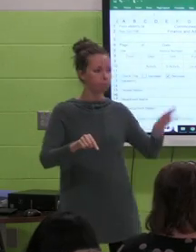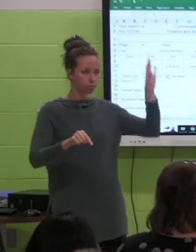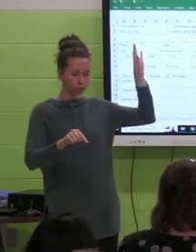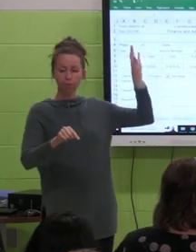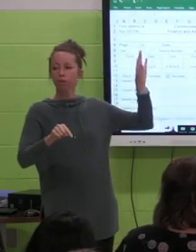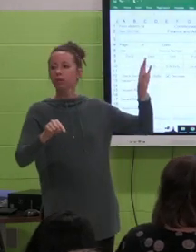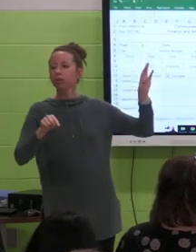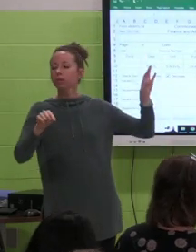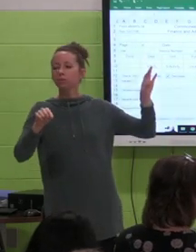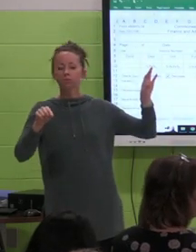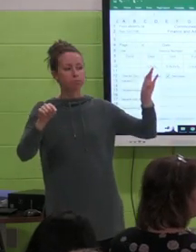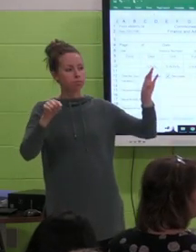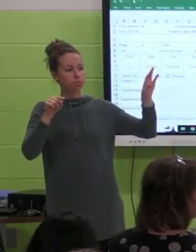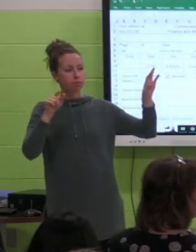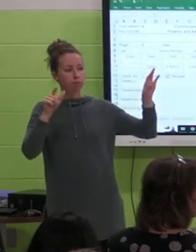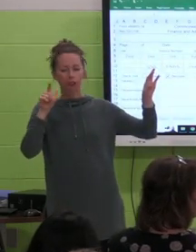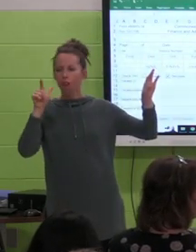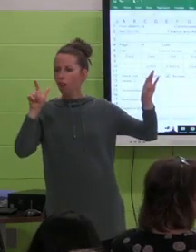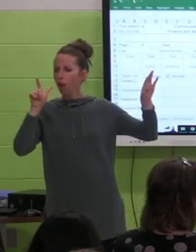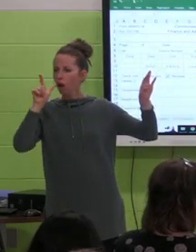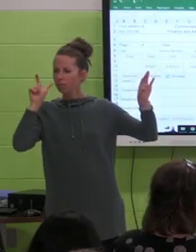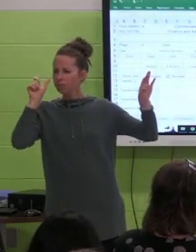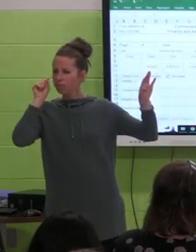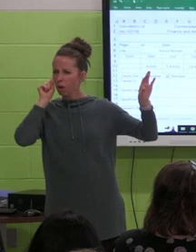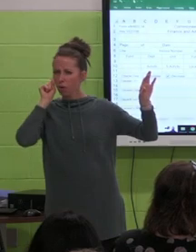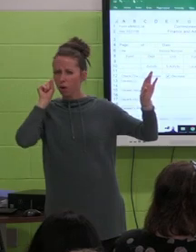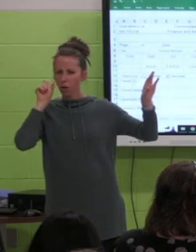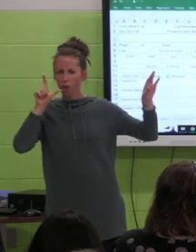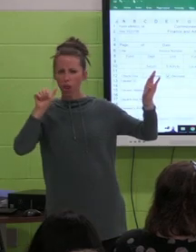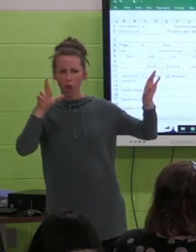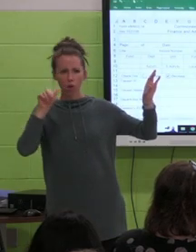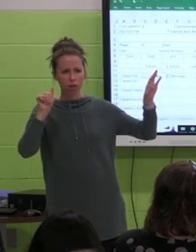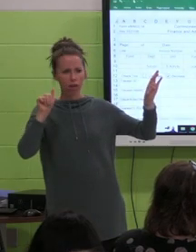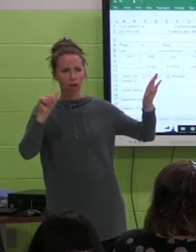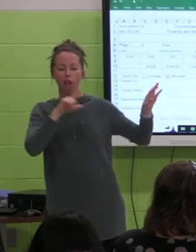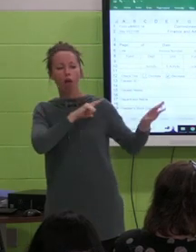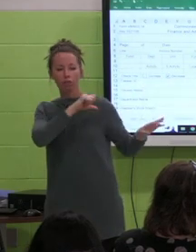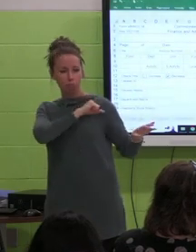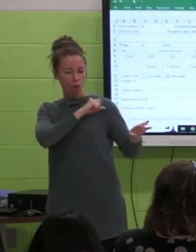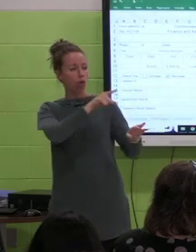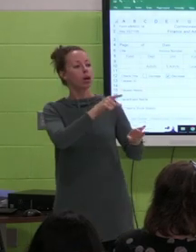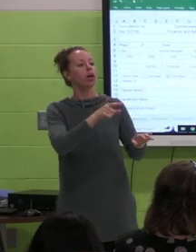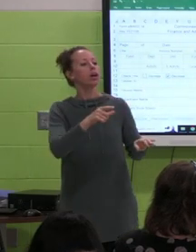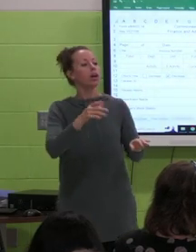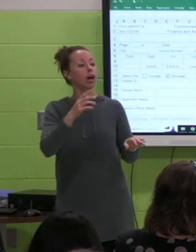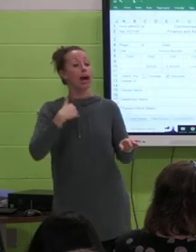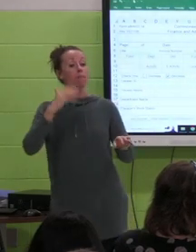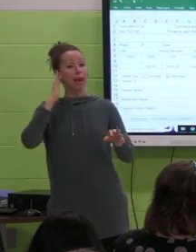some discrepancies because in the past when I had placed an order and I upload my quote onto